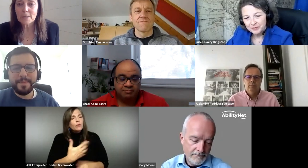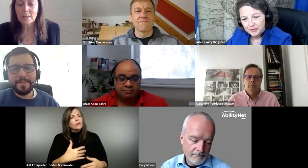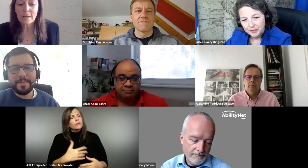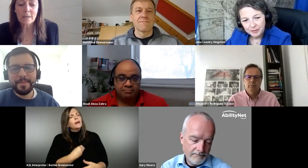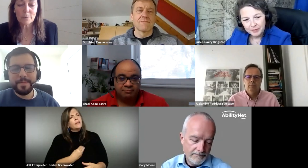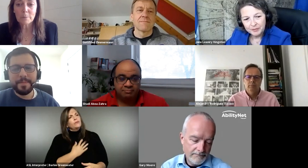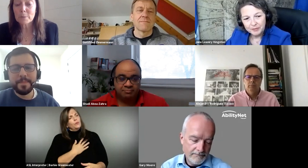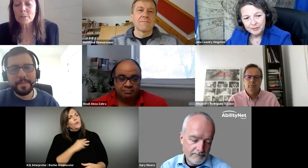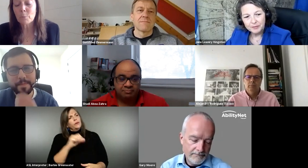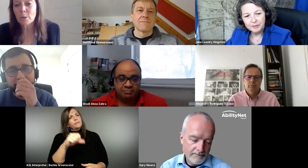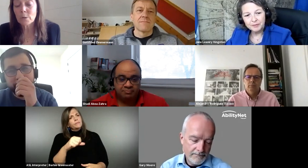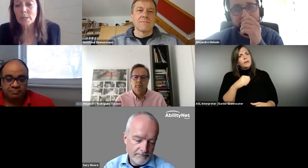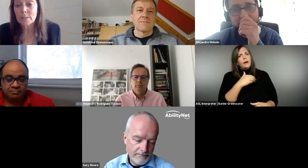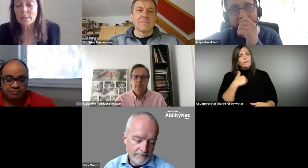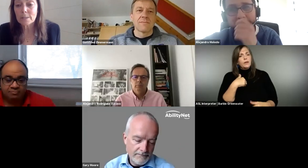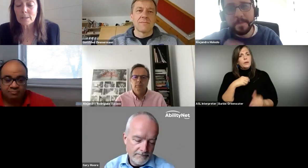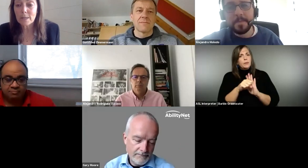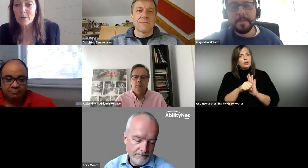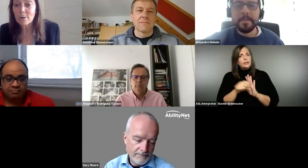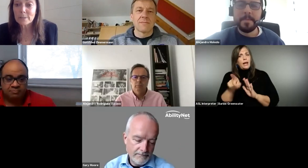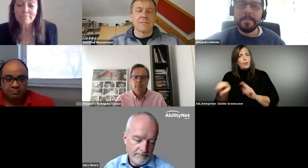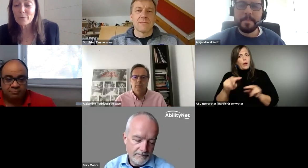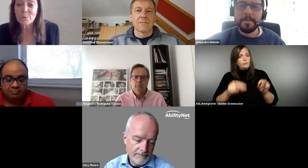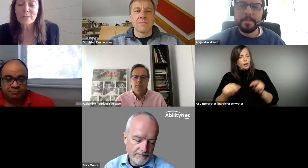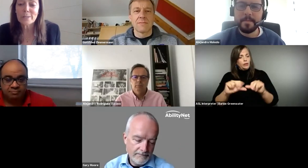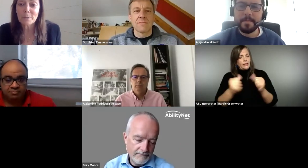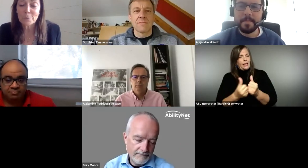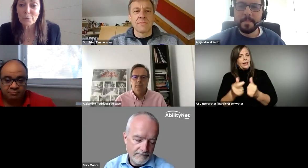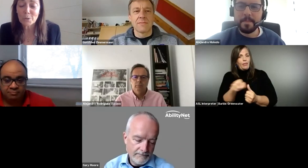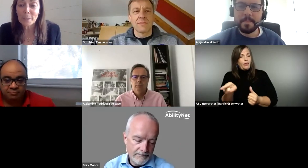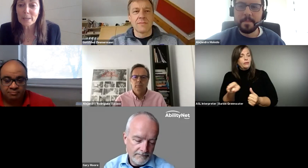participation from that consultation. That's all I'll say for now . >> SUSANNA LAURIN: Thank you.